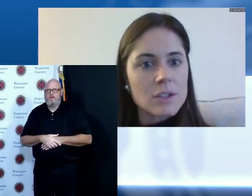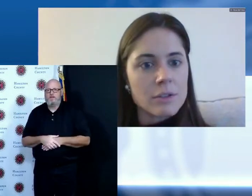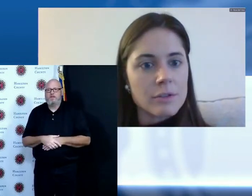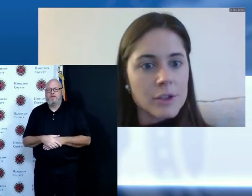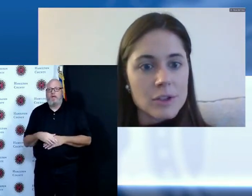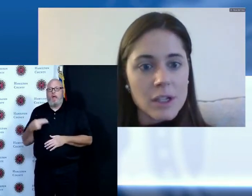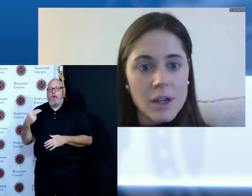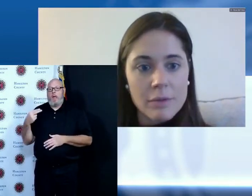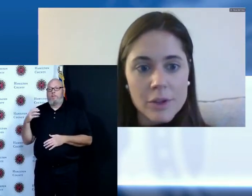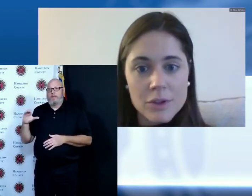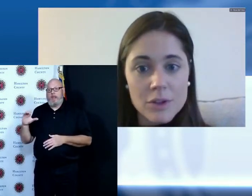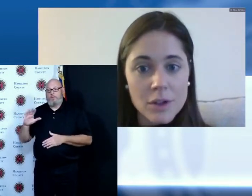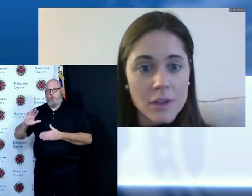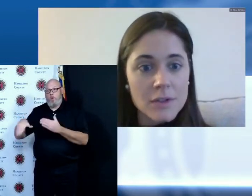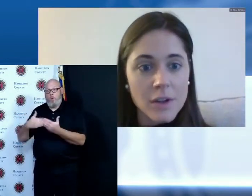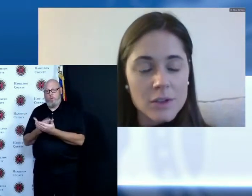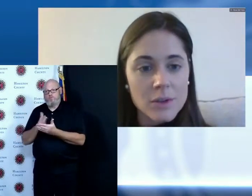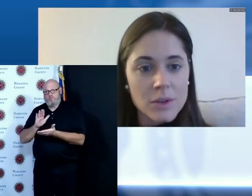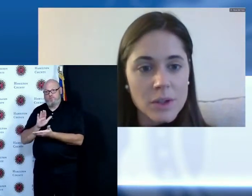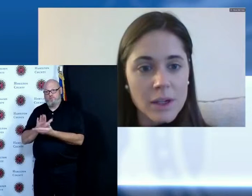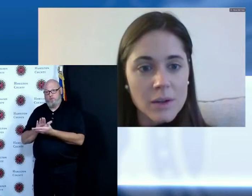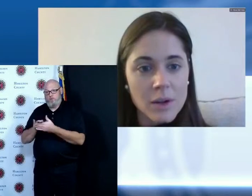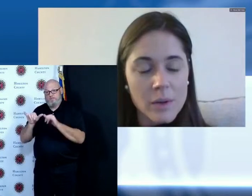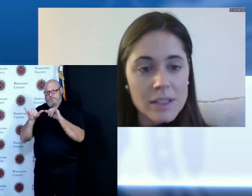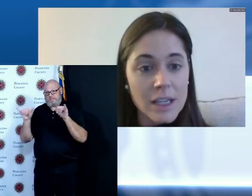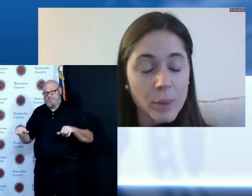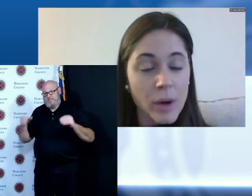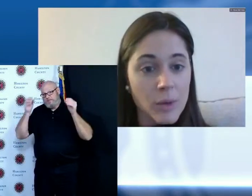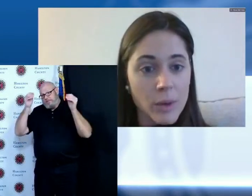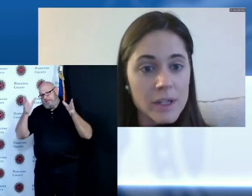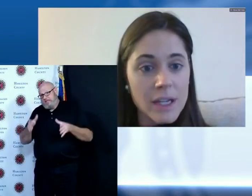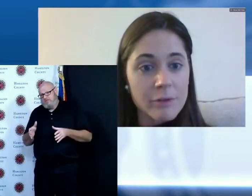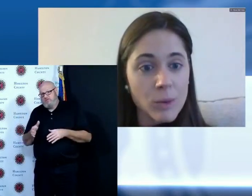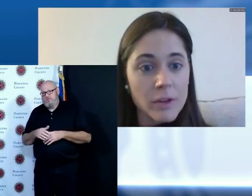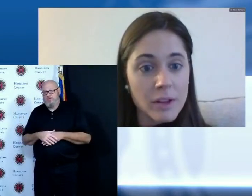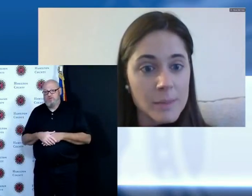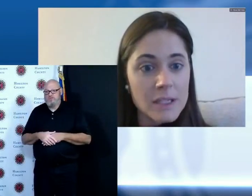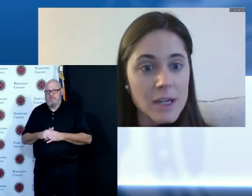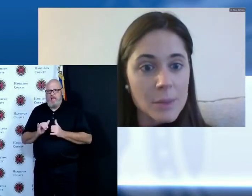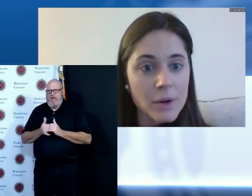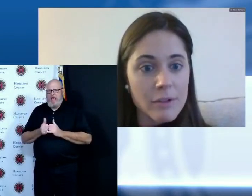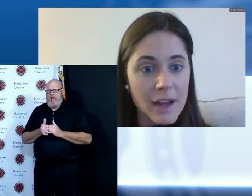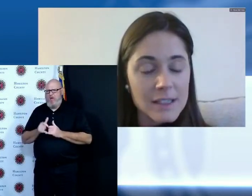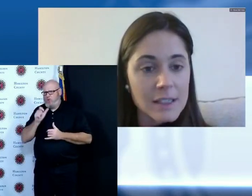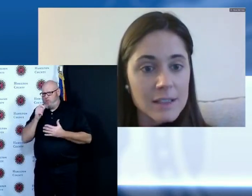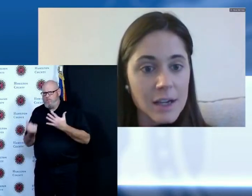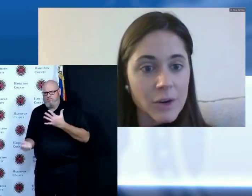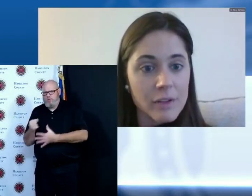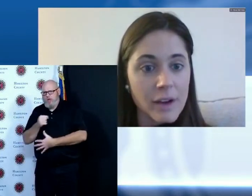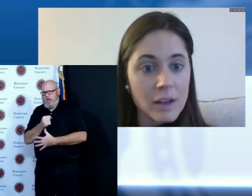can decide but similar to Molly's question I mean is there any progress I guess on setting up